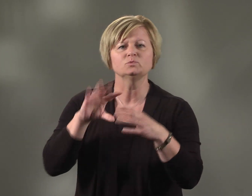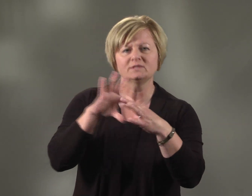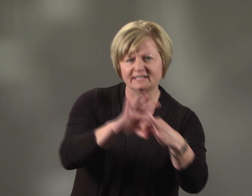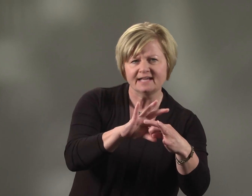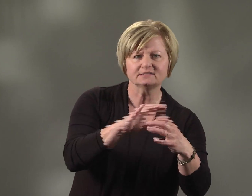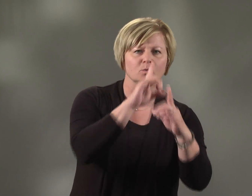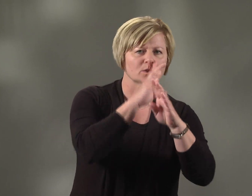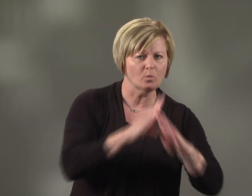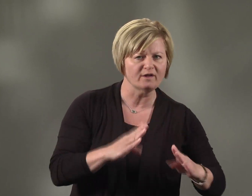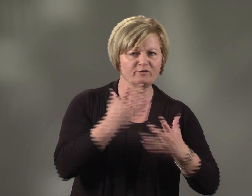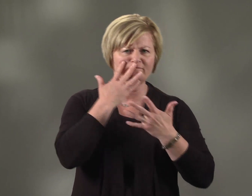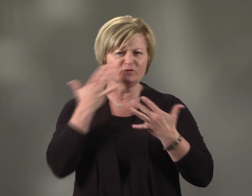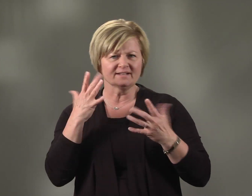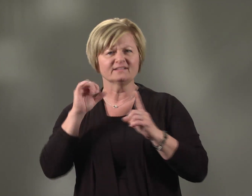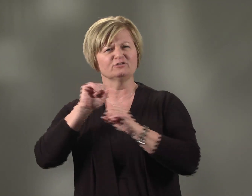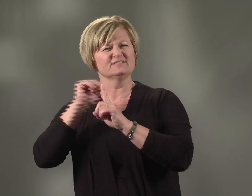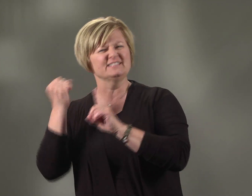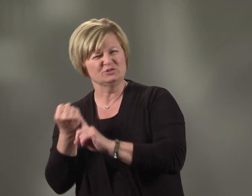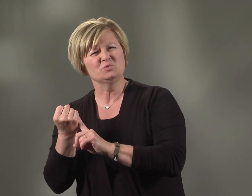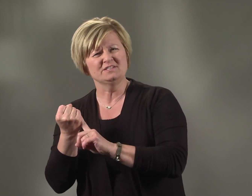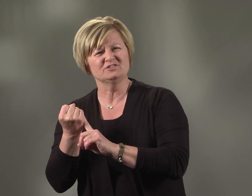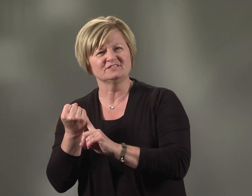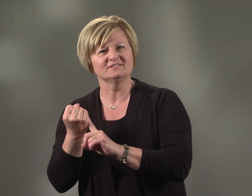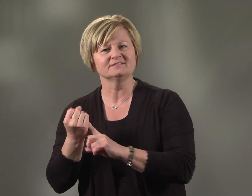to connect in quieter, friendlier situations.